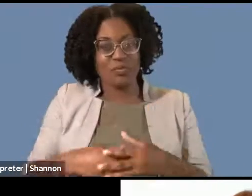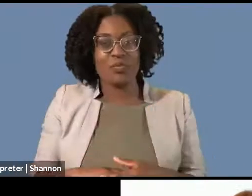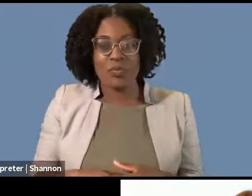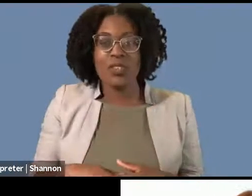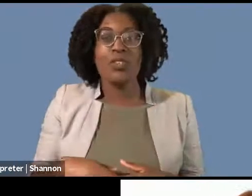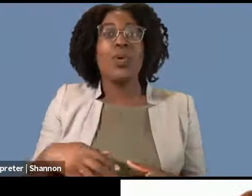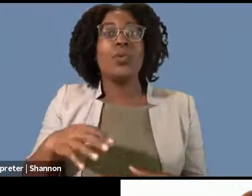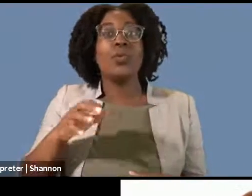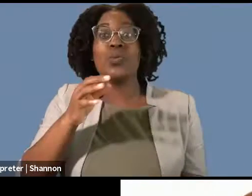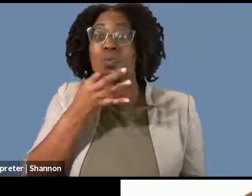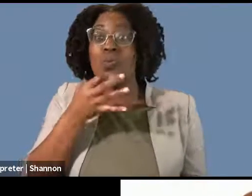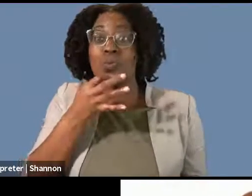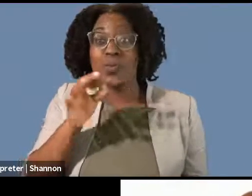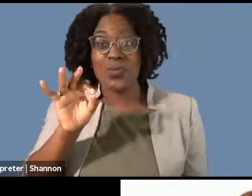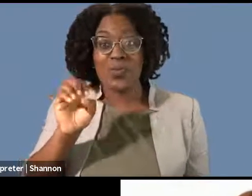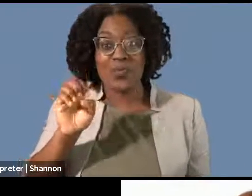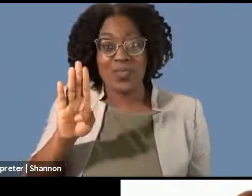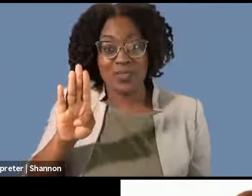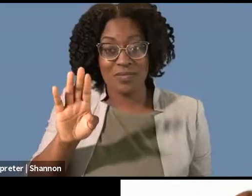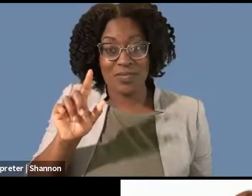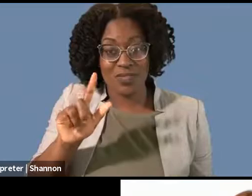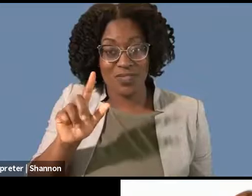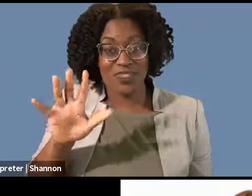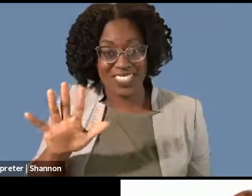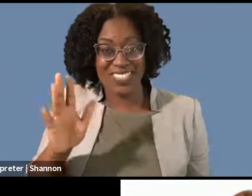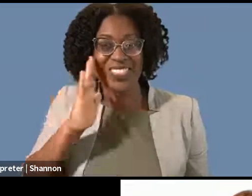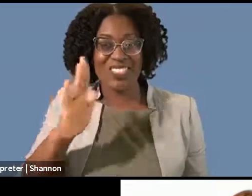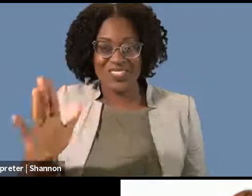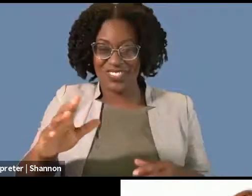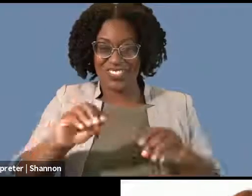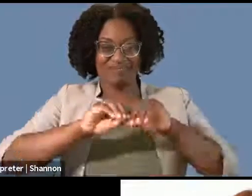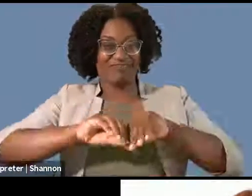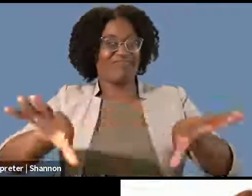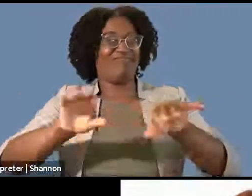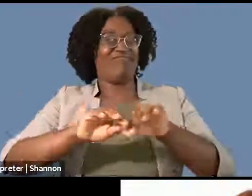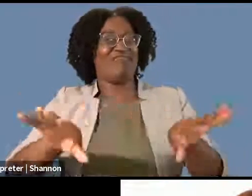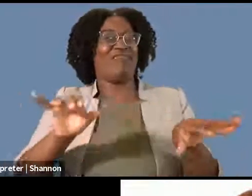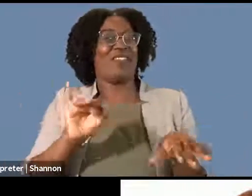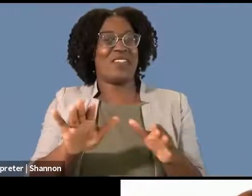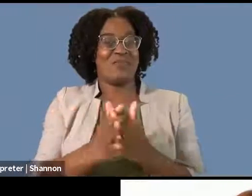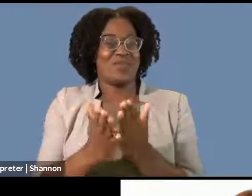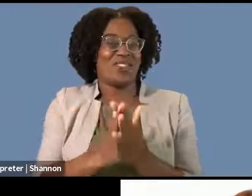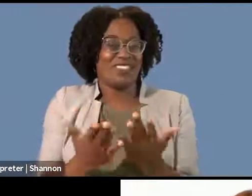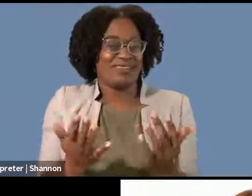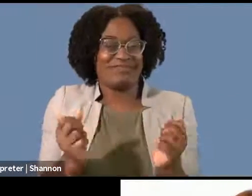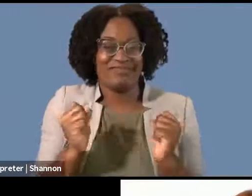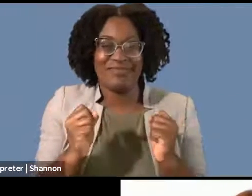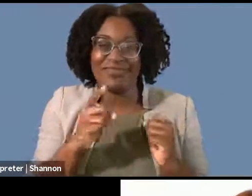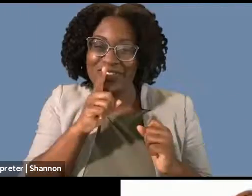our launch and all of that. The reason I talk about bridging racial divides is because the